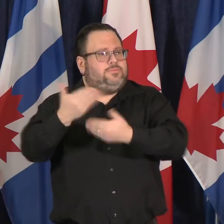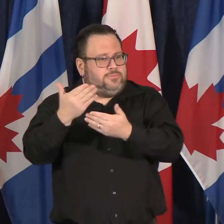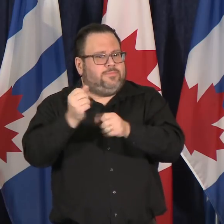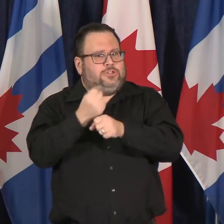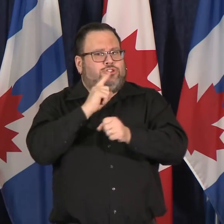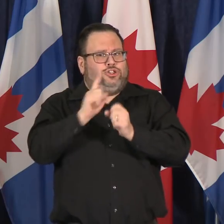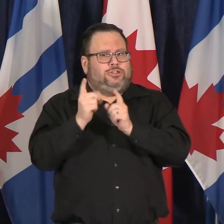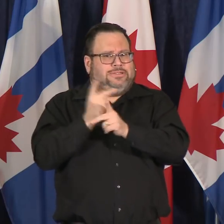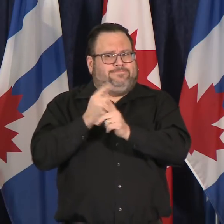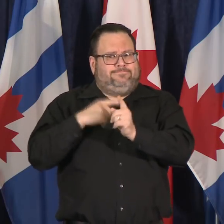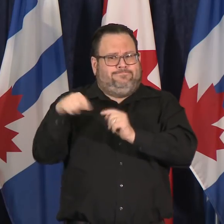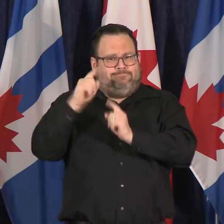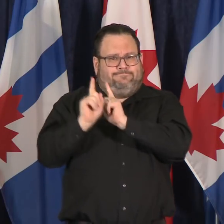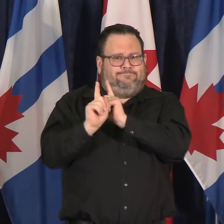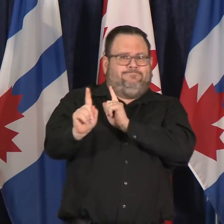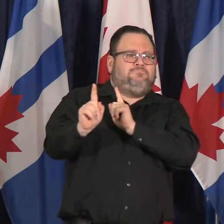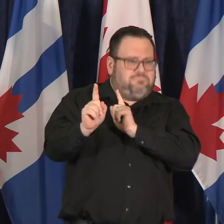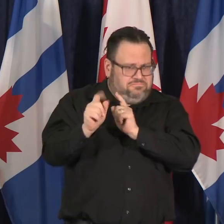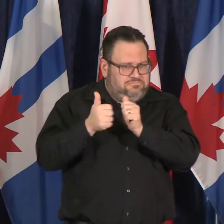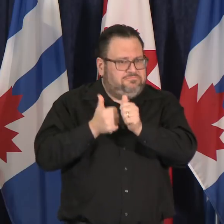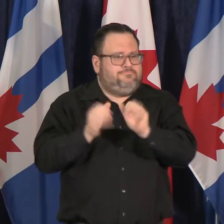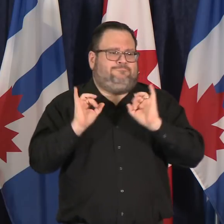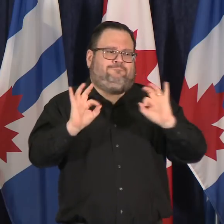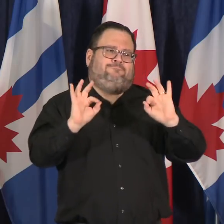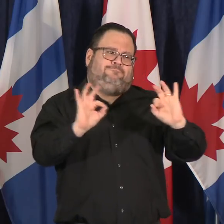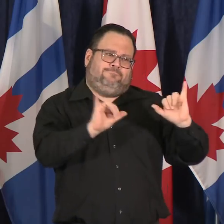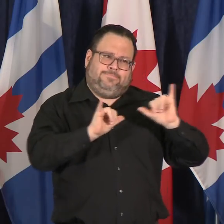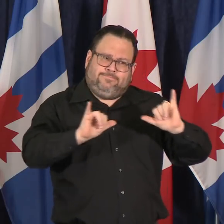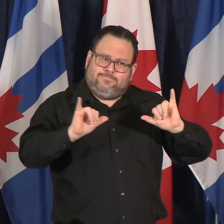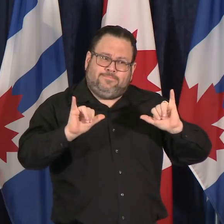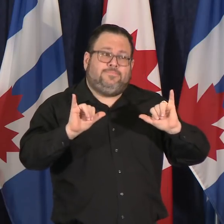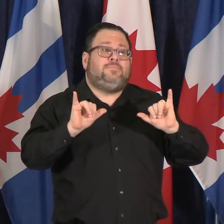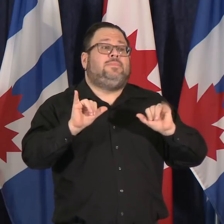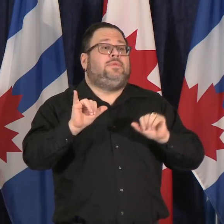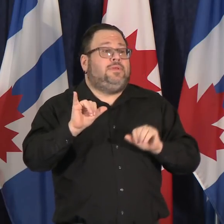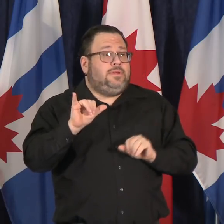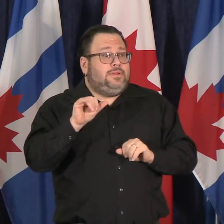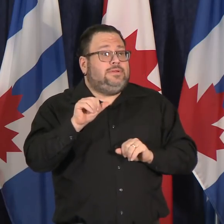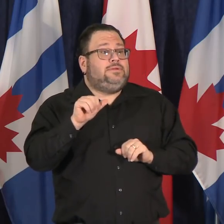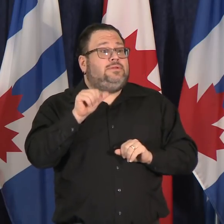yesterday when we had staff go out to survey businesses to see how much